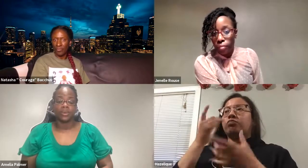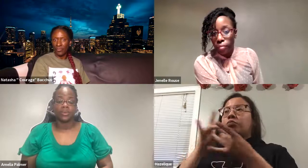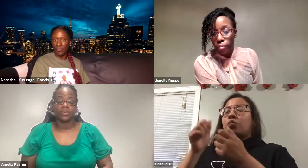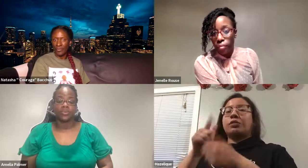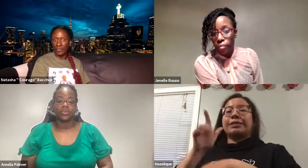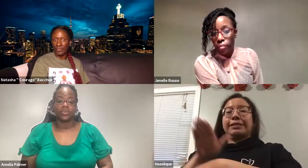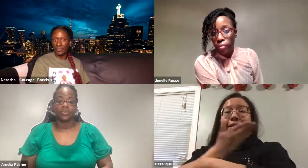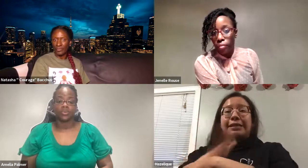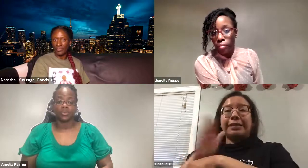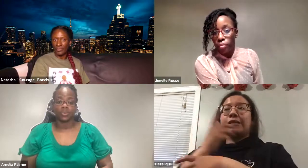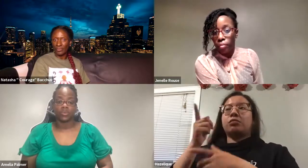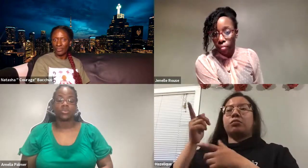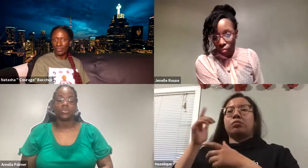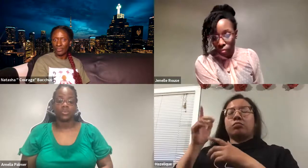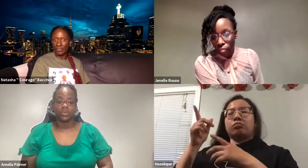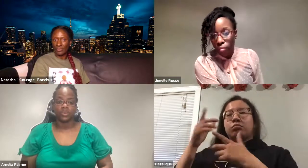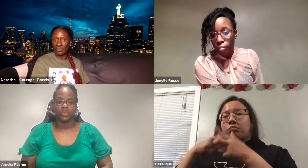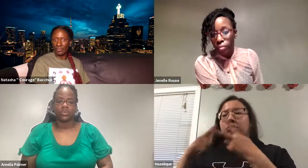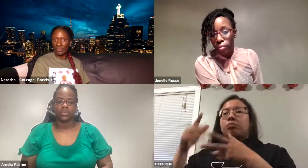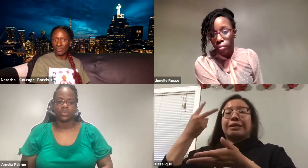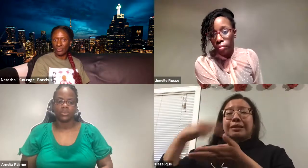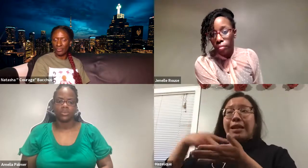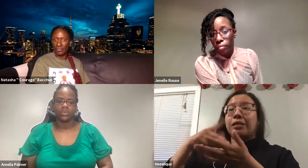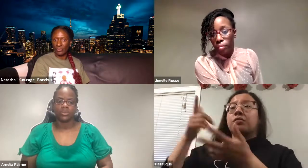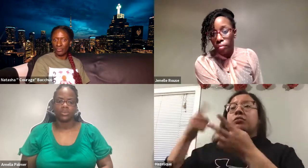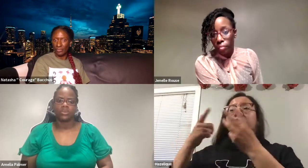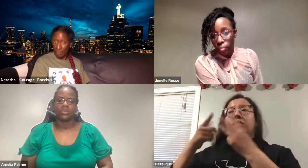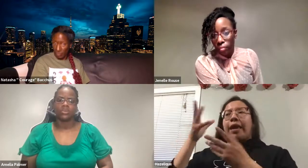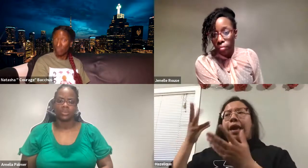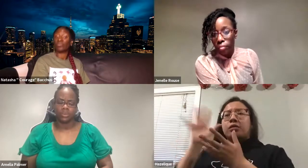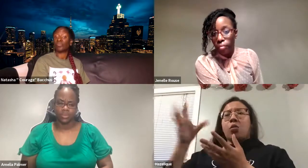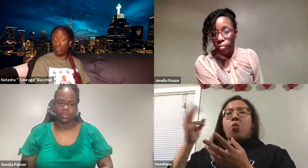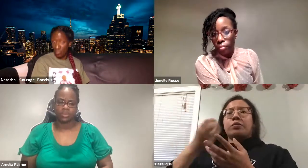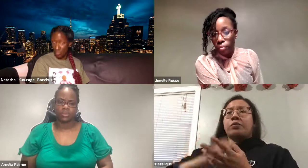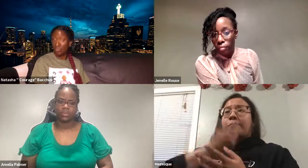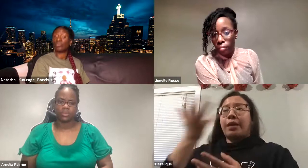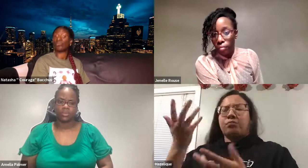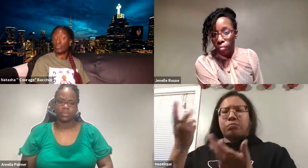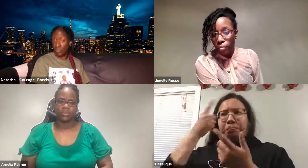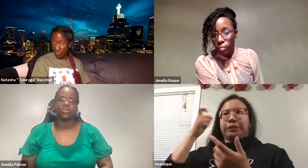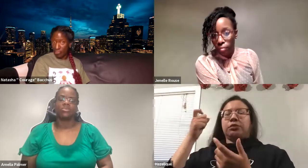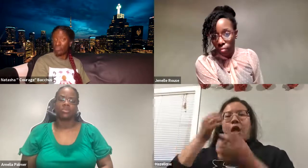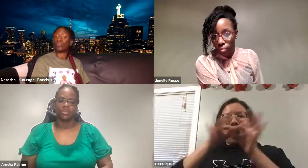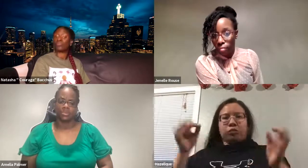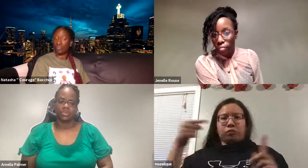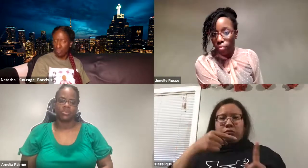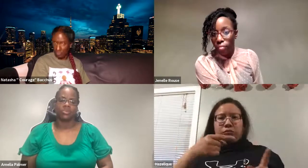very much connected. when you think about singing and music or dance and it has its own form of